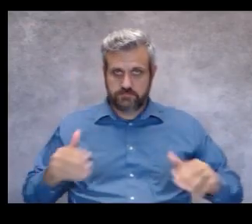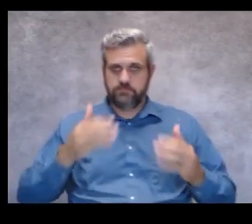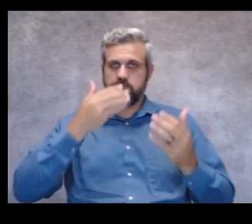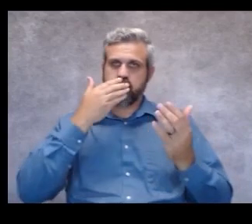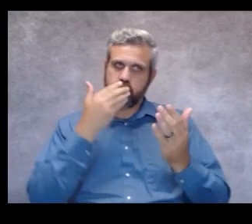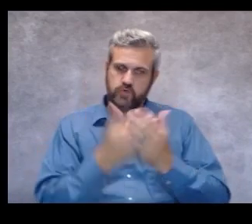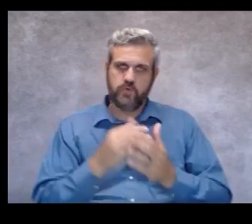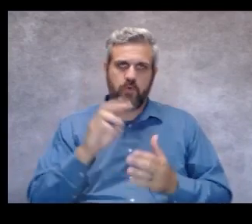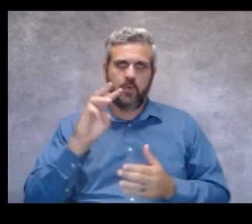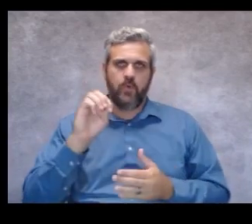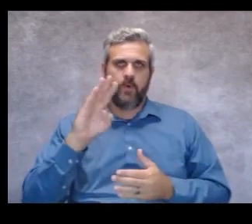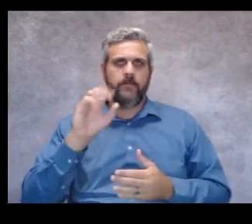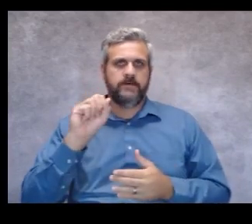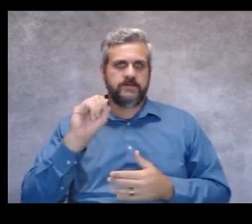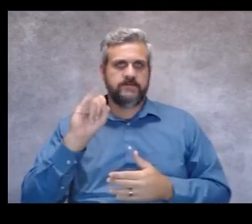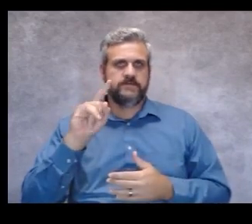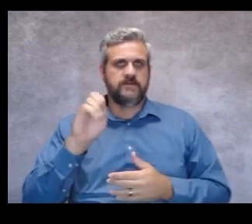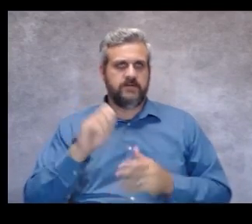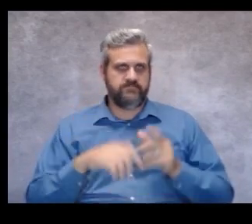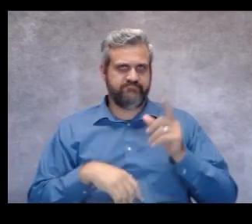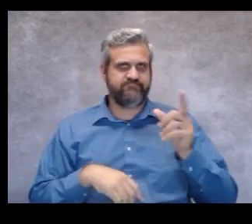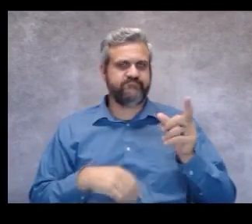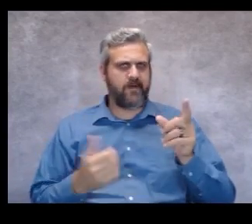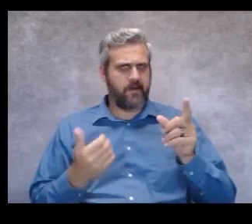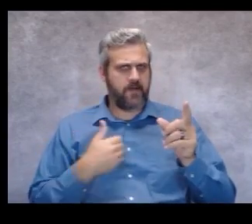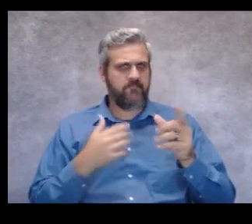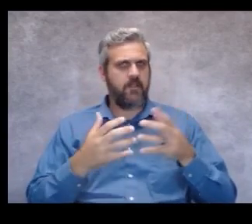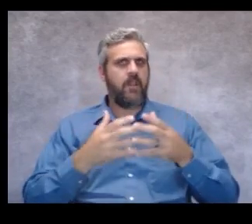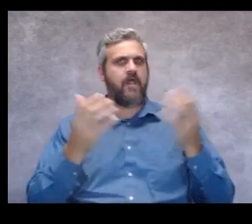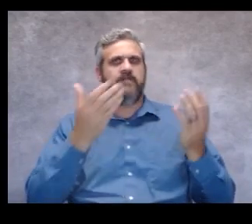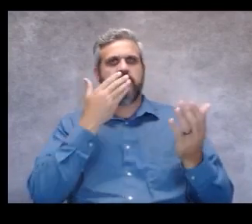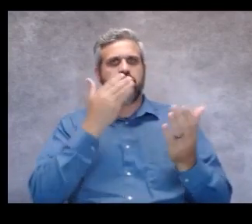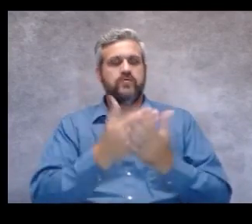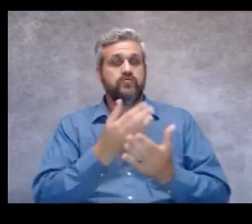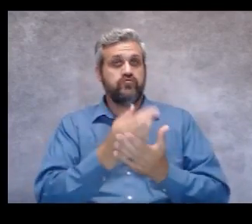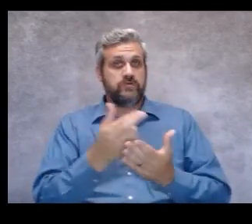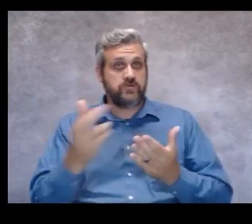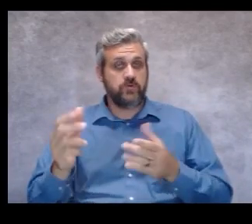a good uh website. It has uh lots of good resources and